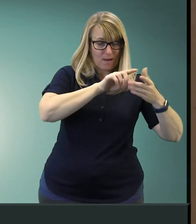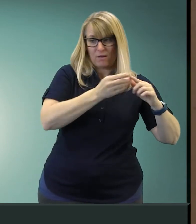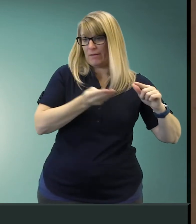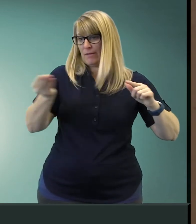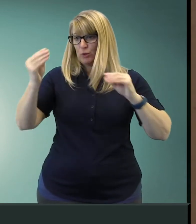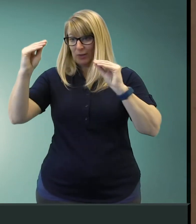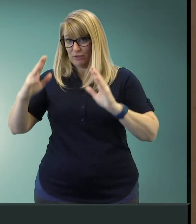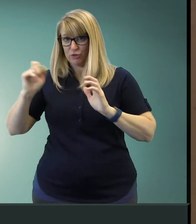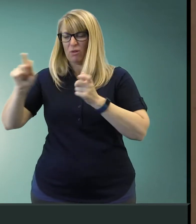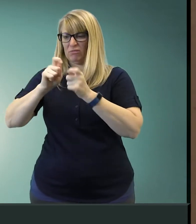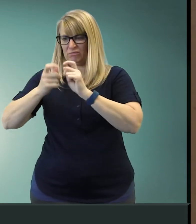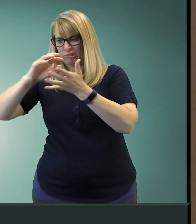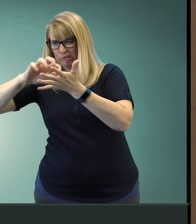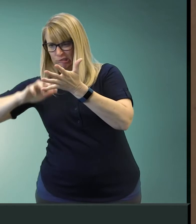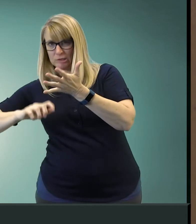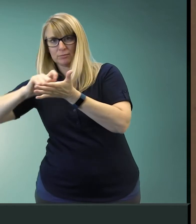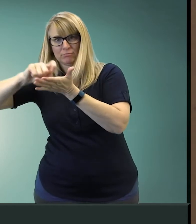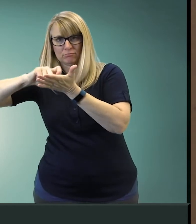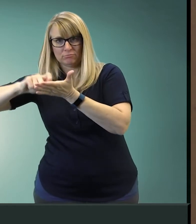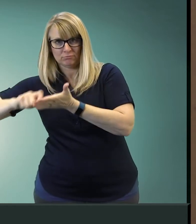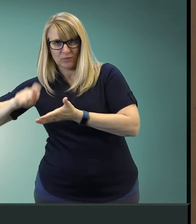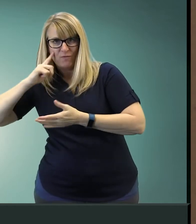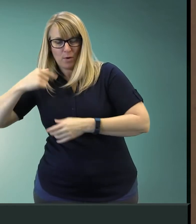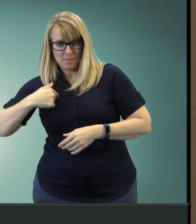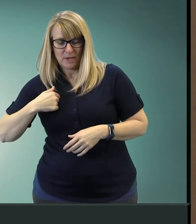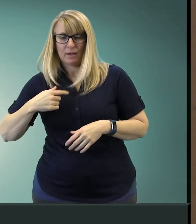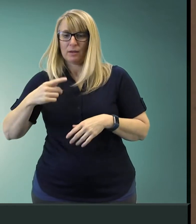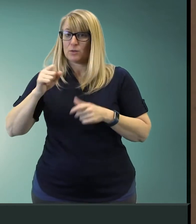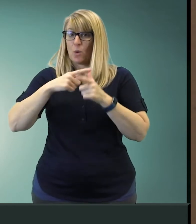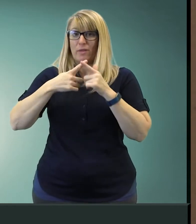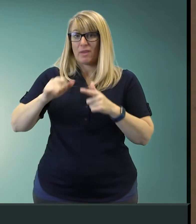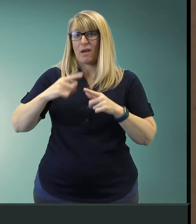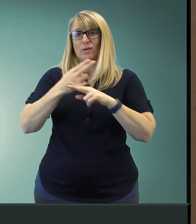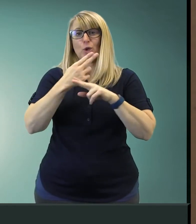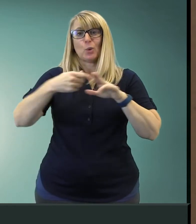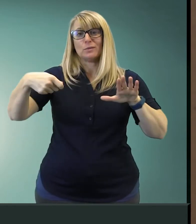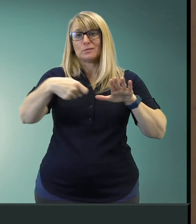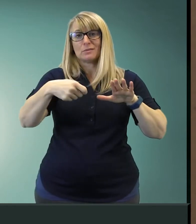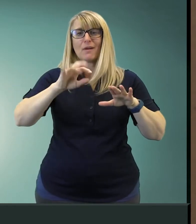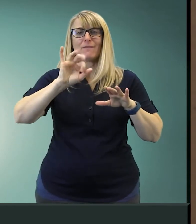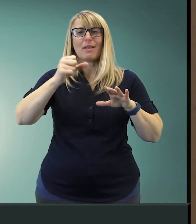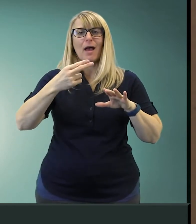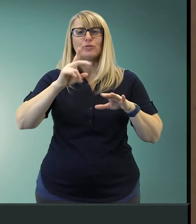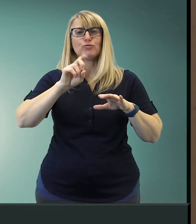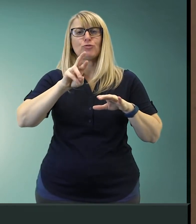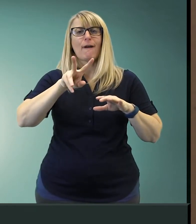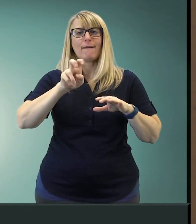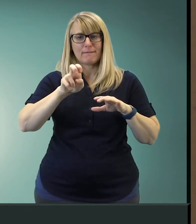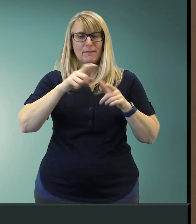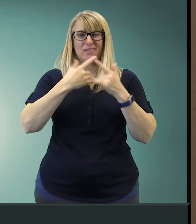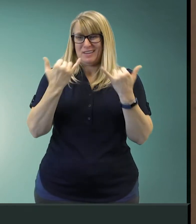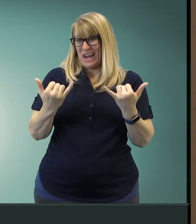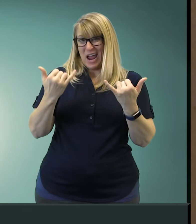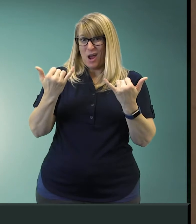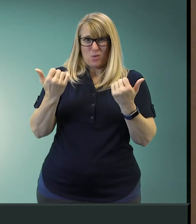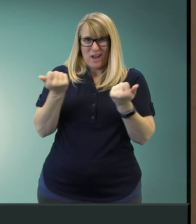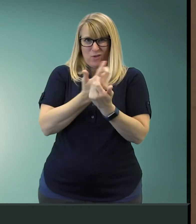and then give it to the teacher. I started printing my assignments, and then it progressed to flash drives, and now I just email everything I do,